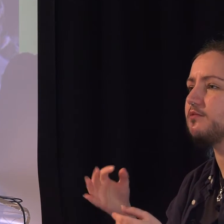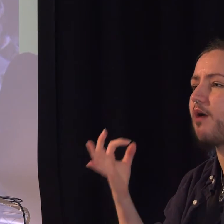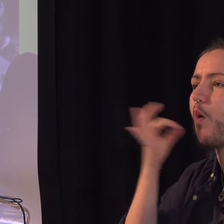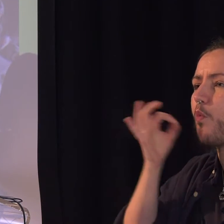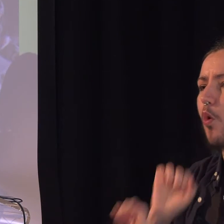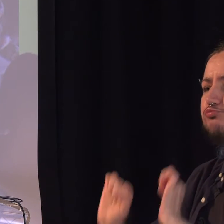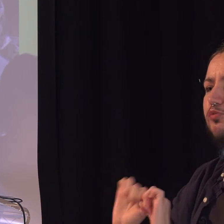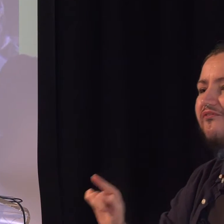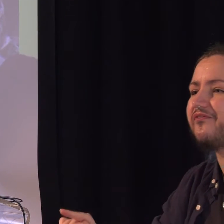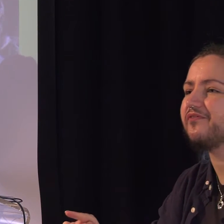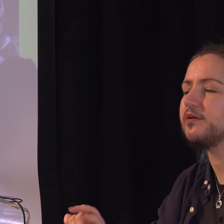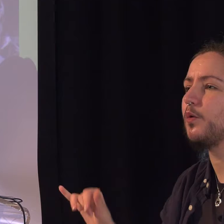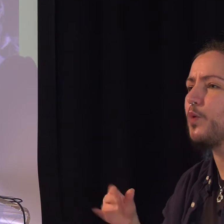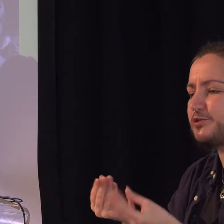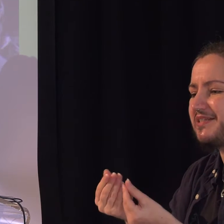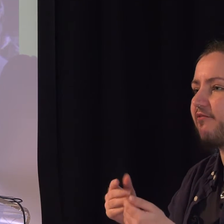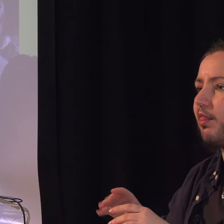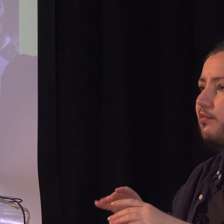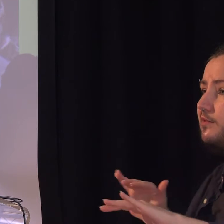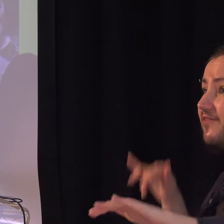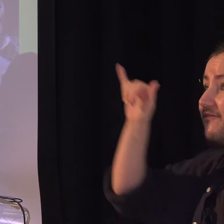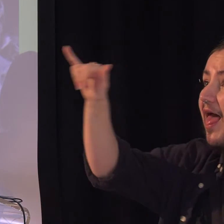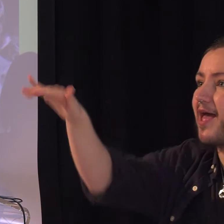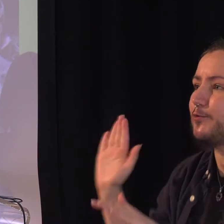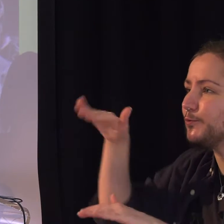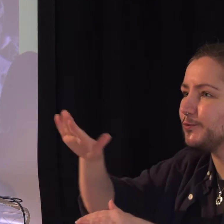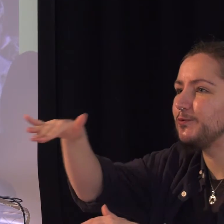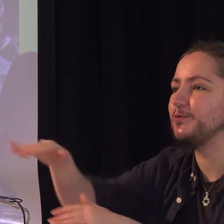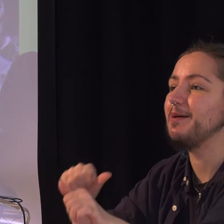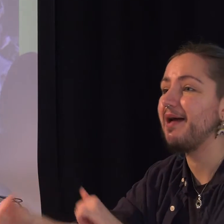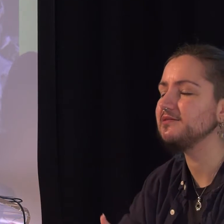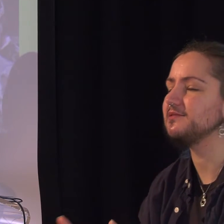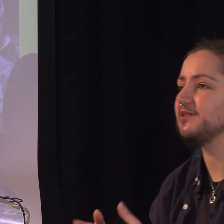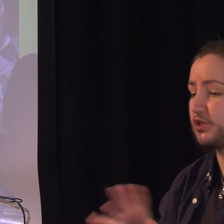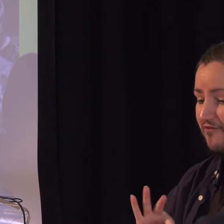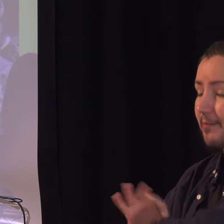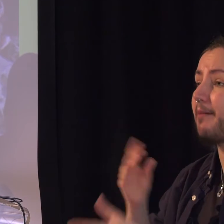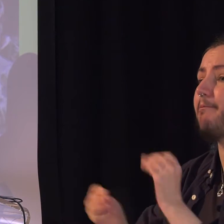which materials will fly best. Fabric in a room turned into role play, making beds